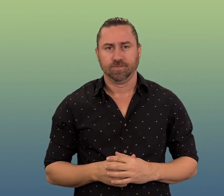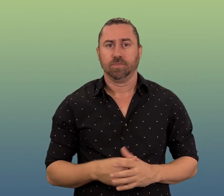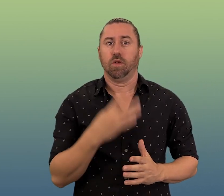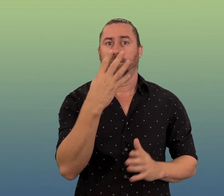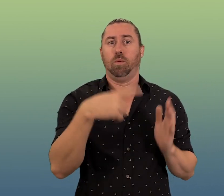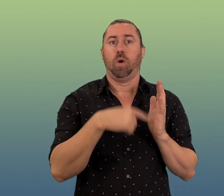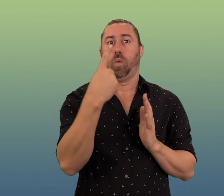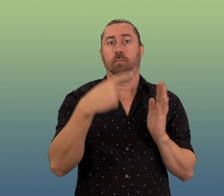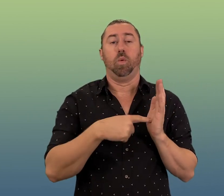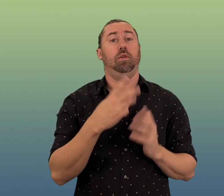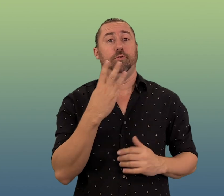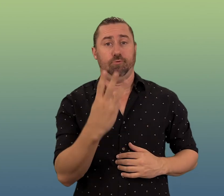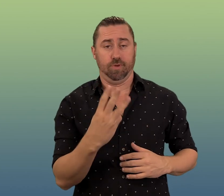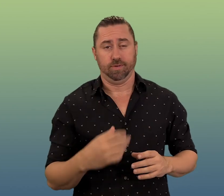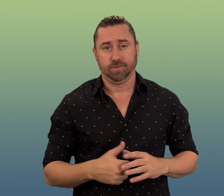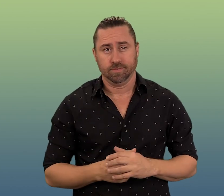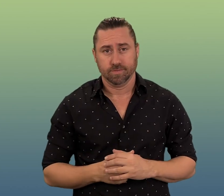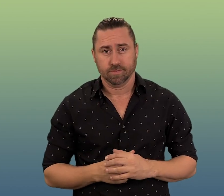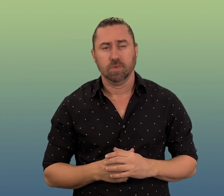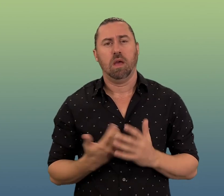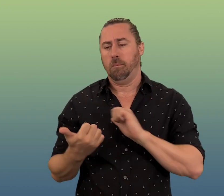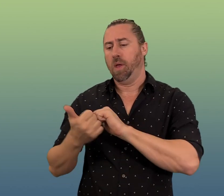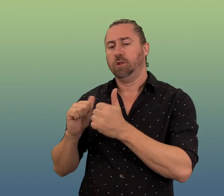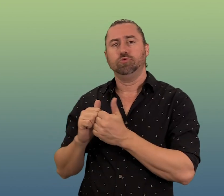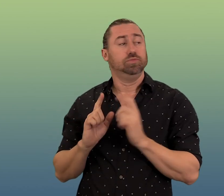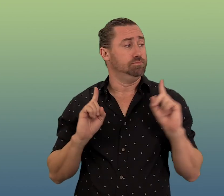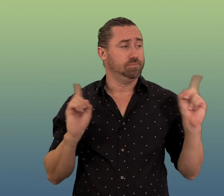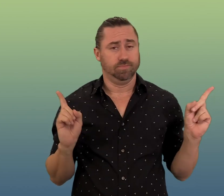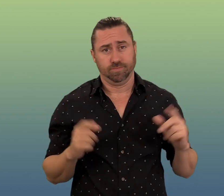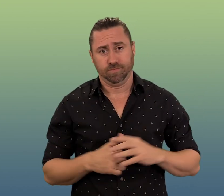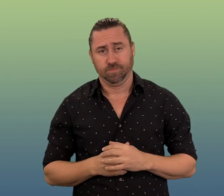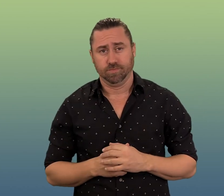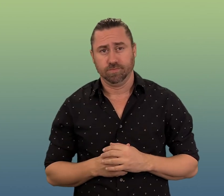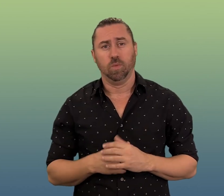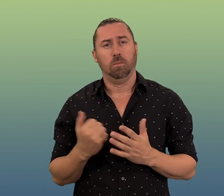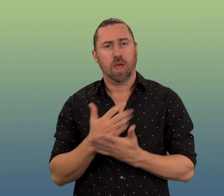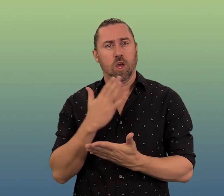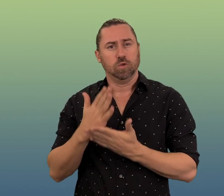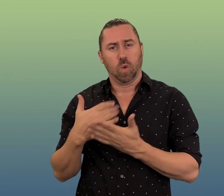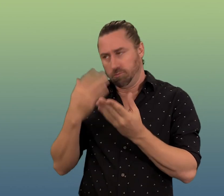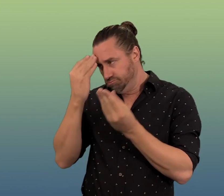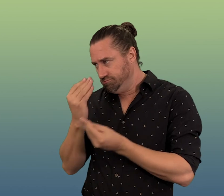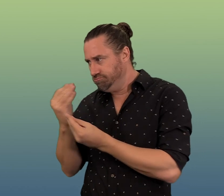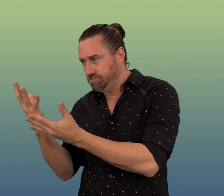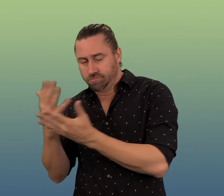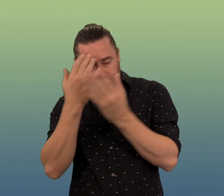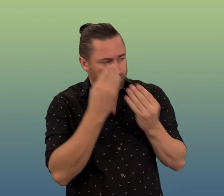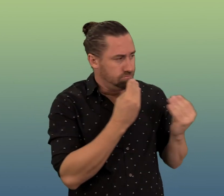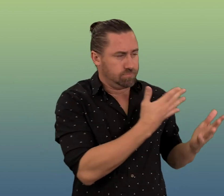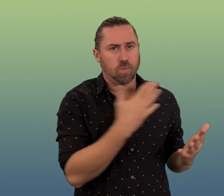Four point one point three. Our partners. Communicate what your requirements and standards are.